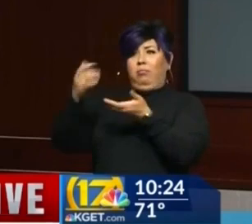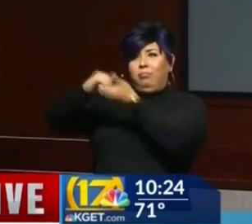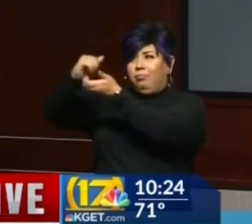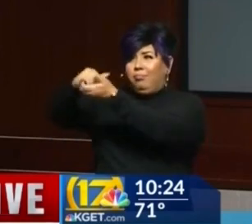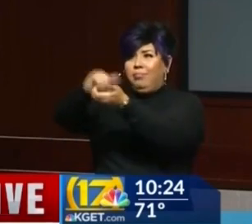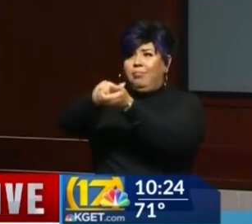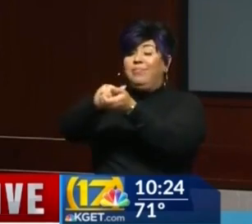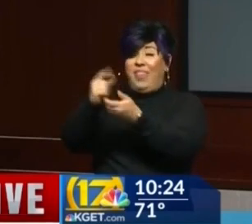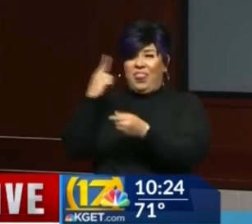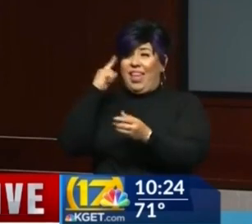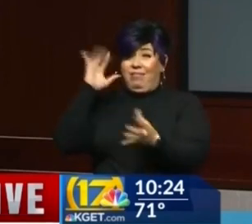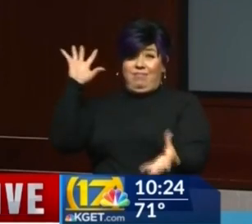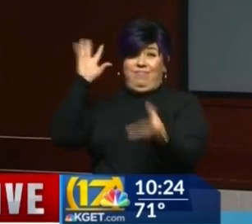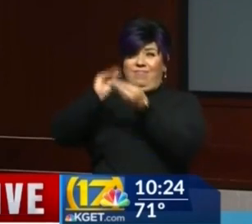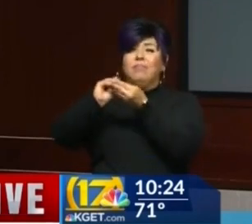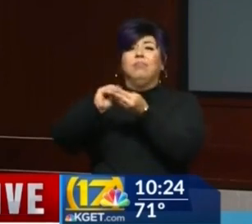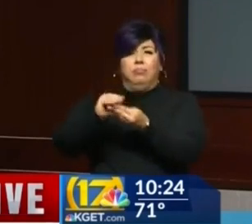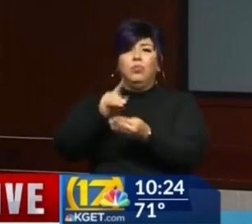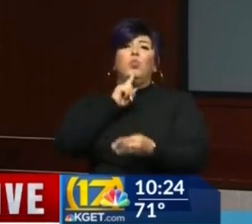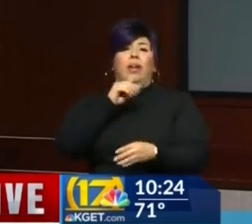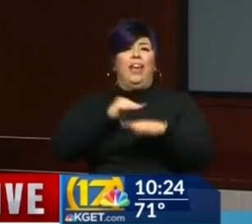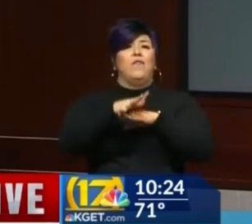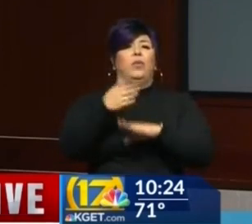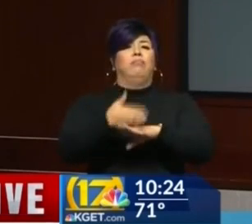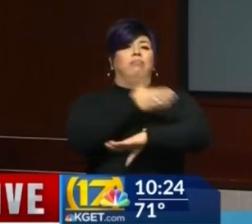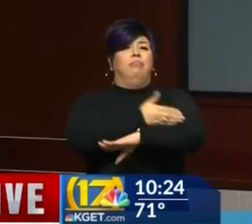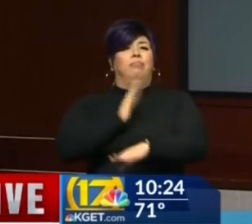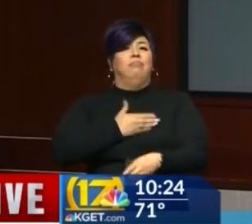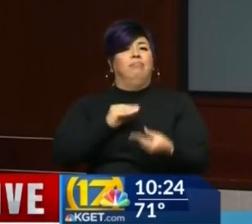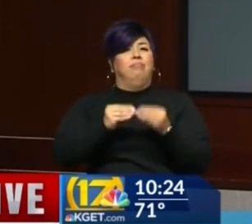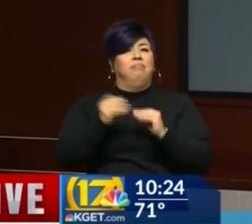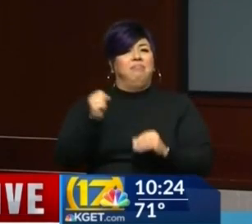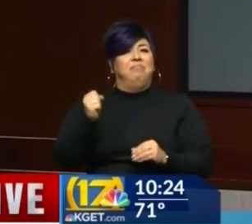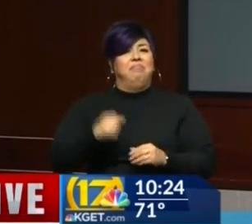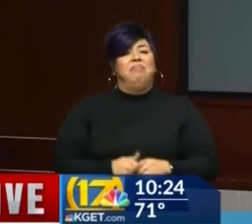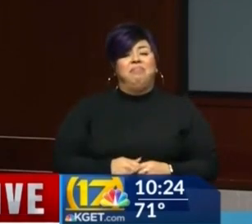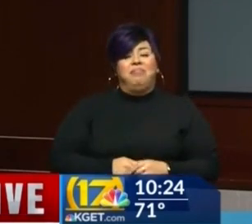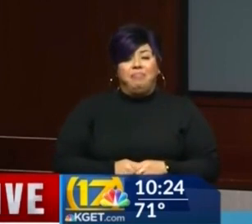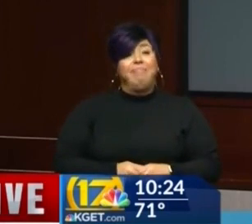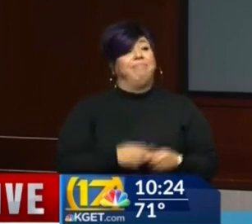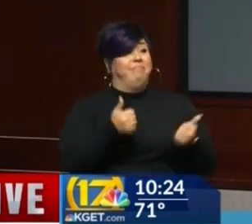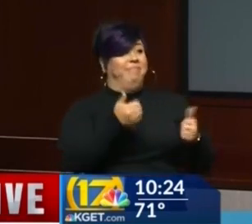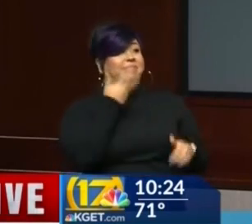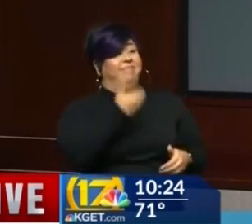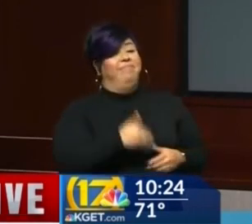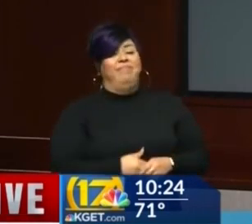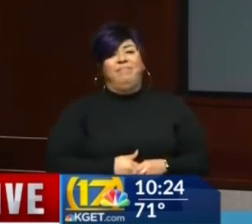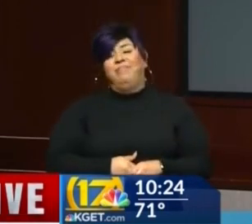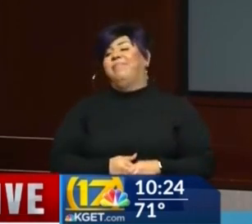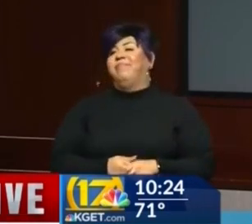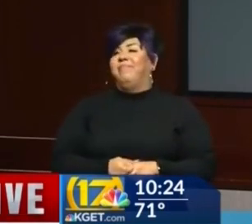COMMUNITY TRYING TO INCREASE TESTING AND THE COMMUNITY-BASED ORGANIZATIONS WE ARE PARTNERING